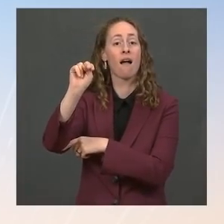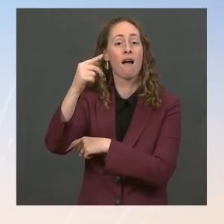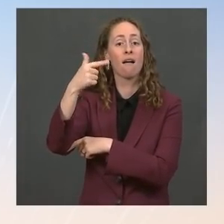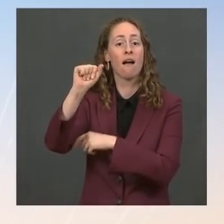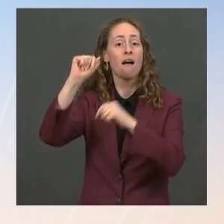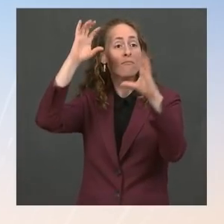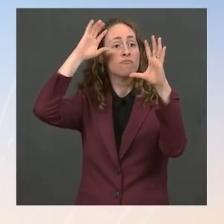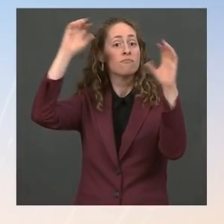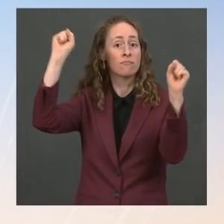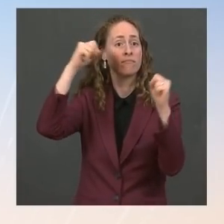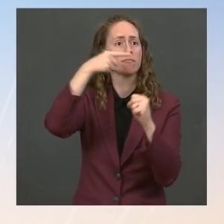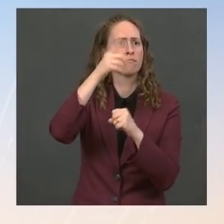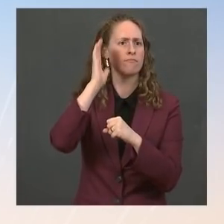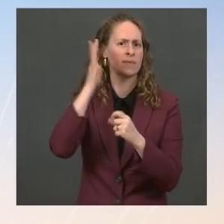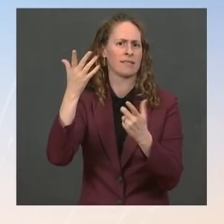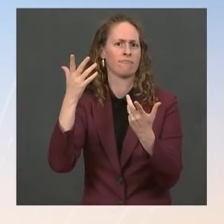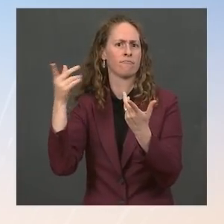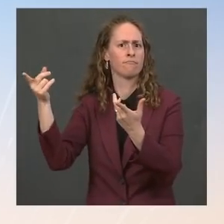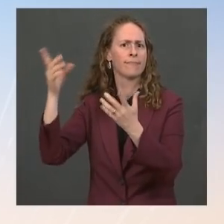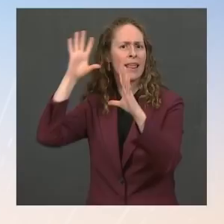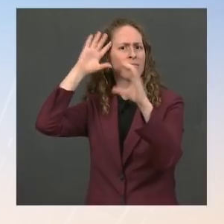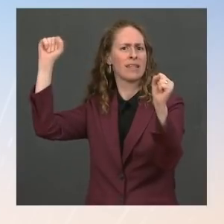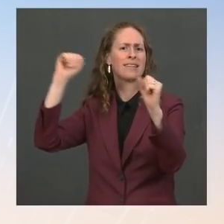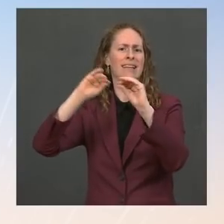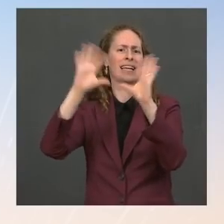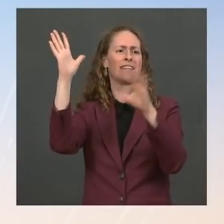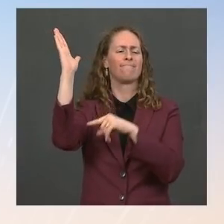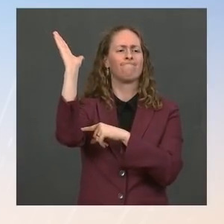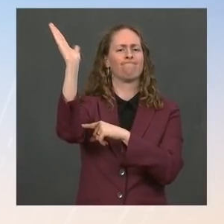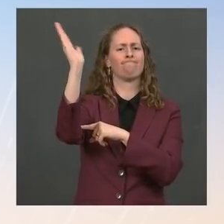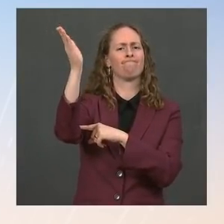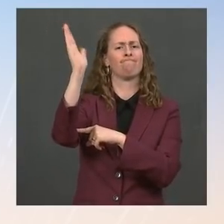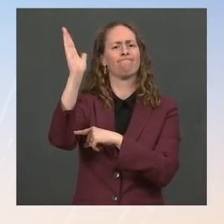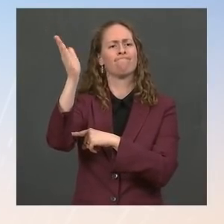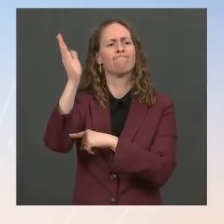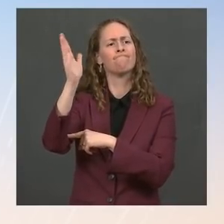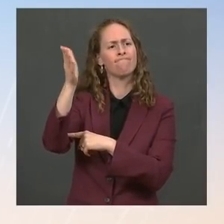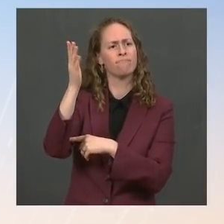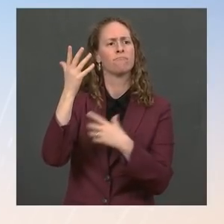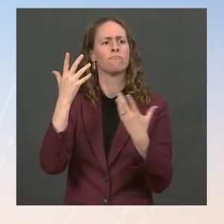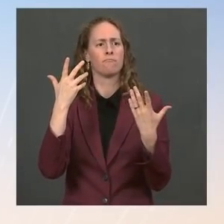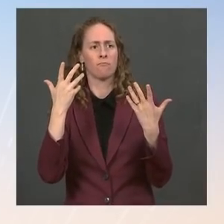that he is not looking to pursue a future -- a new Cold War with any country in the world.